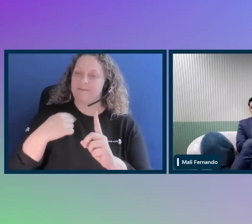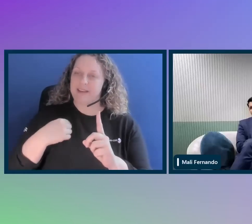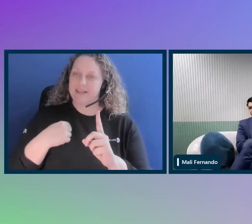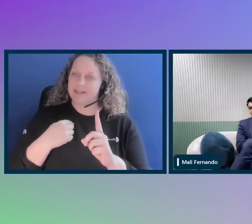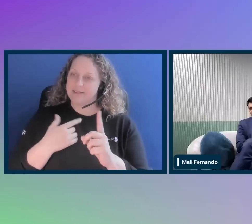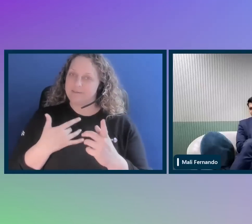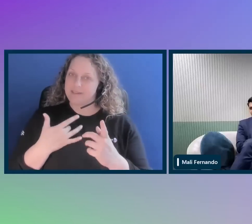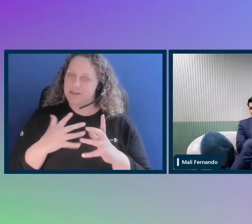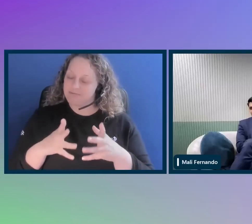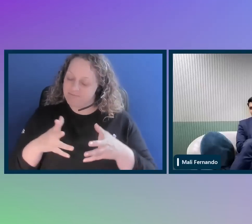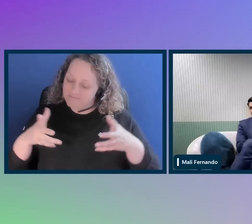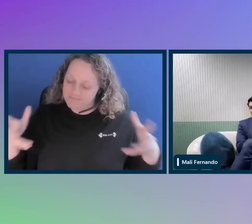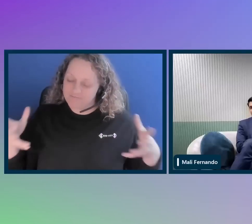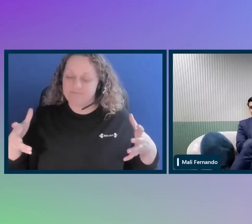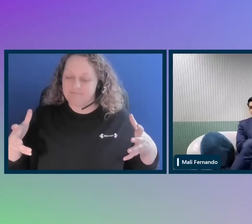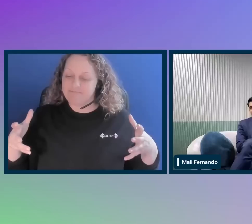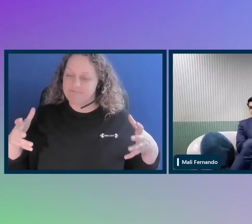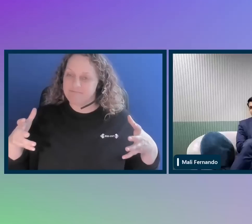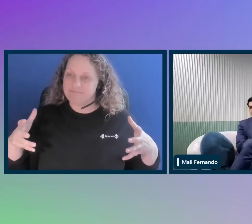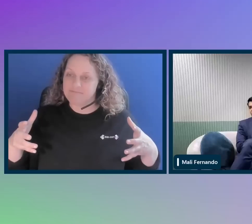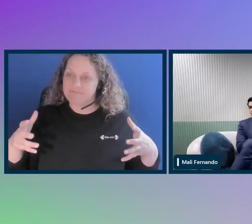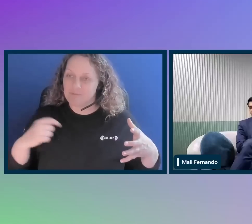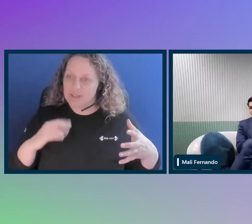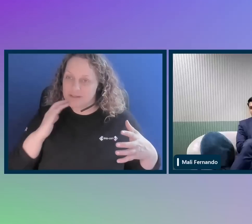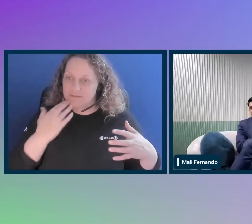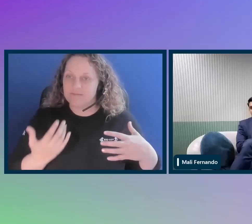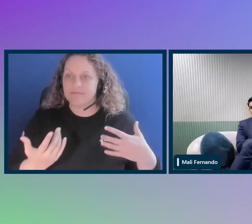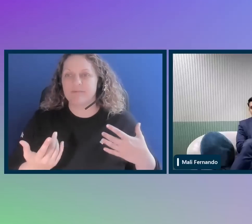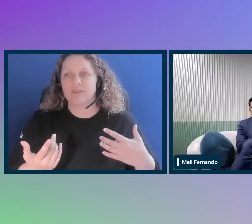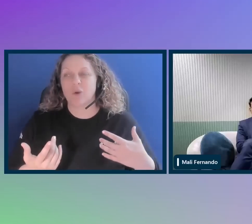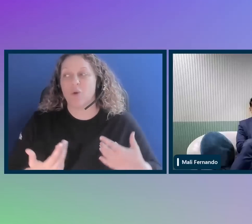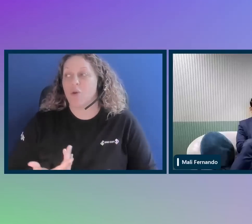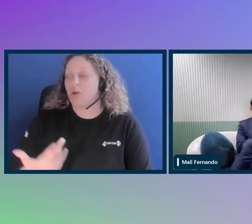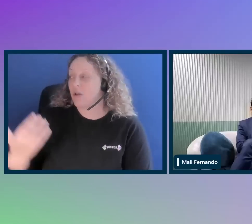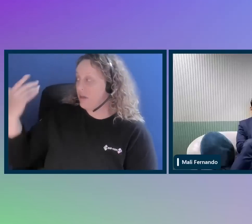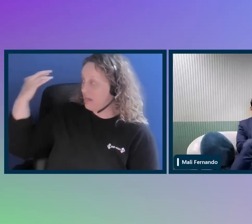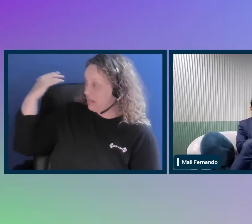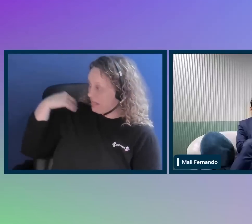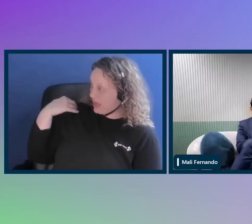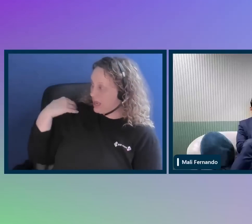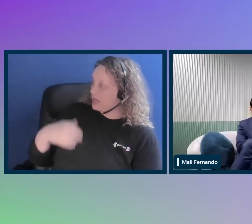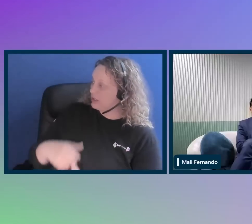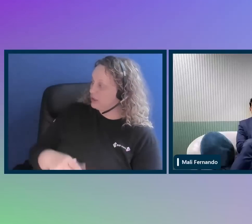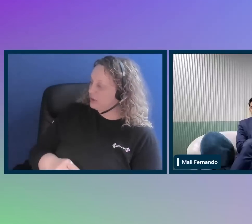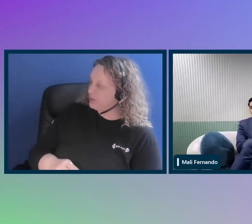Now, if you'd asked me that question some years ago, how large is your team? I would've given you a rather modest number.